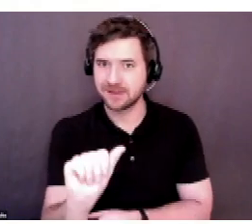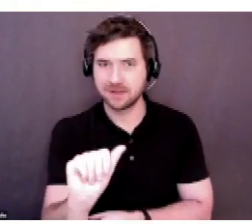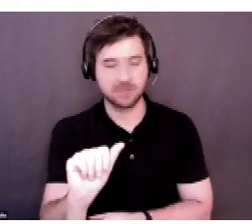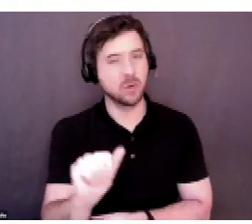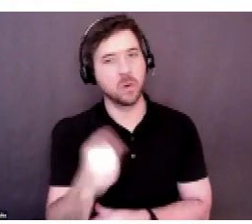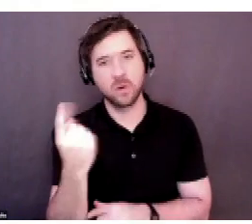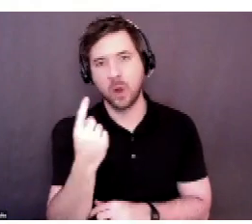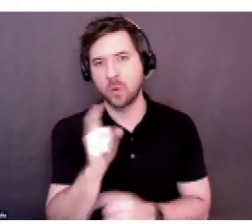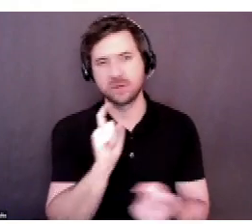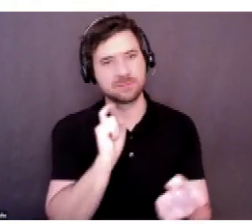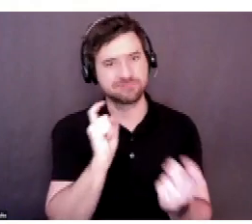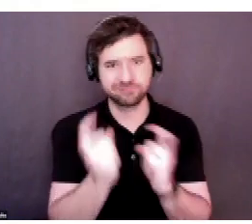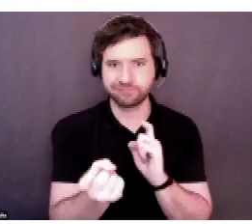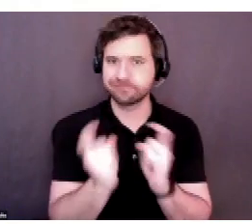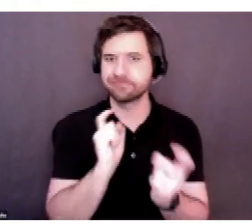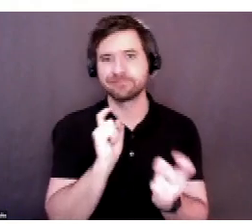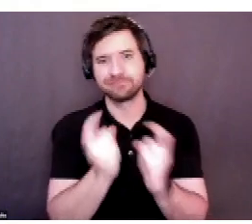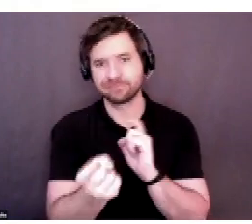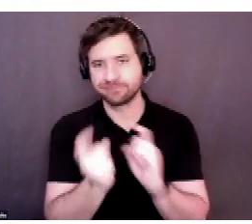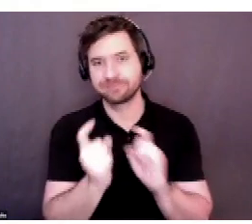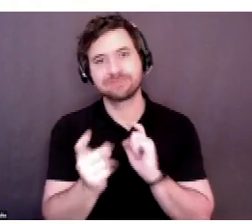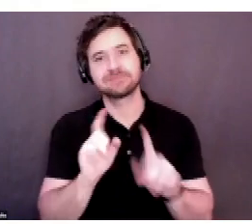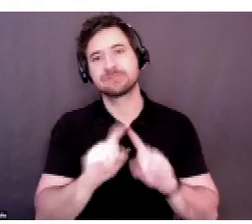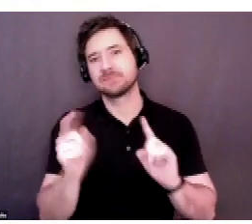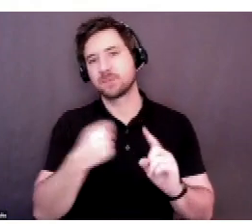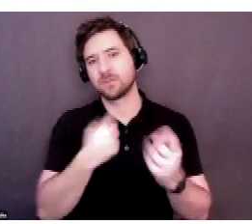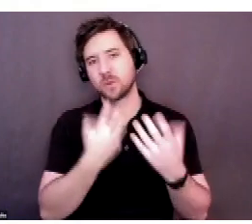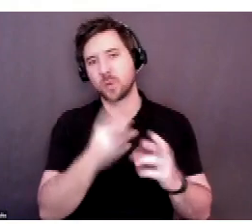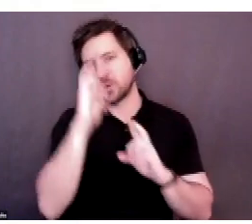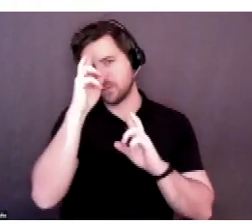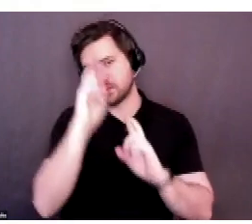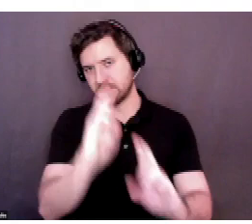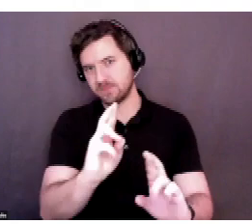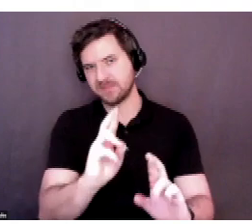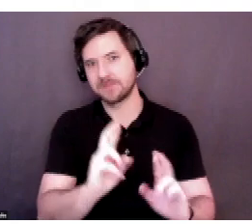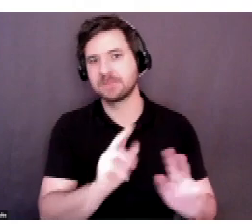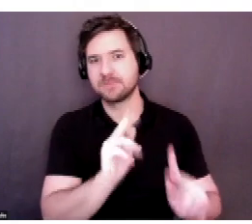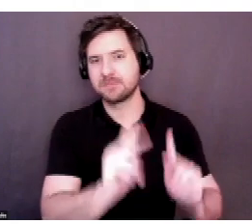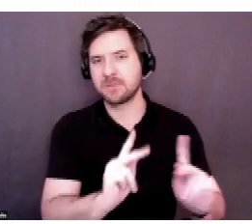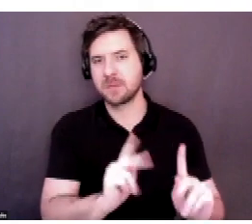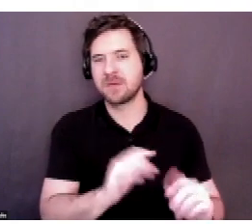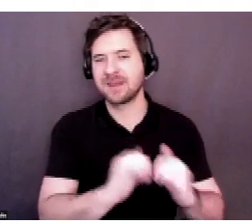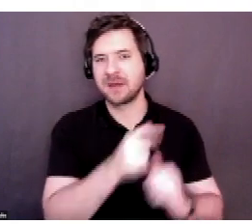how folks refer to their disabilities really quickly.